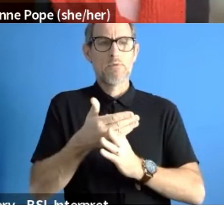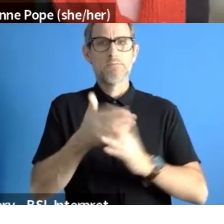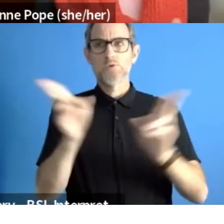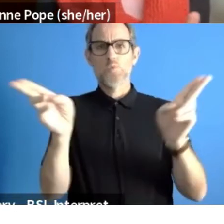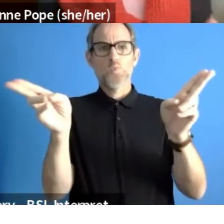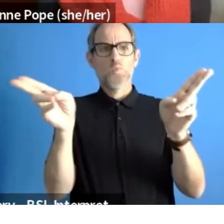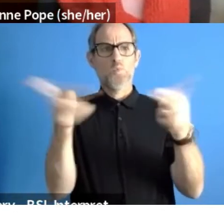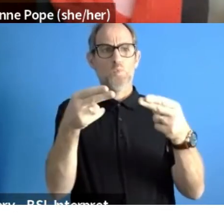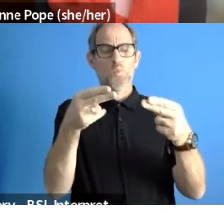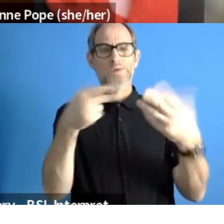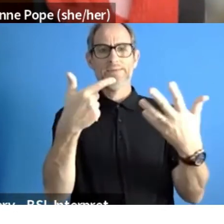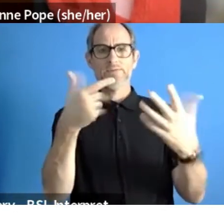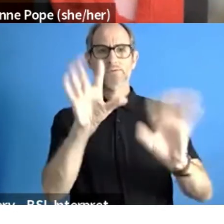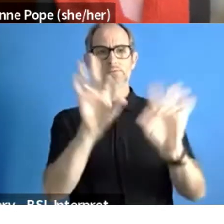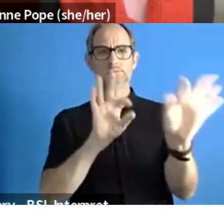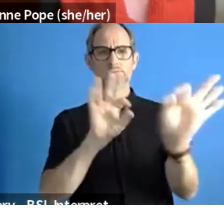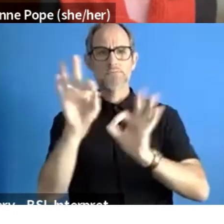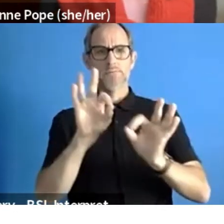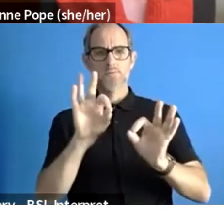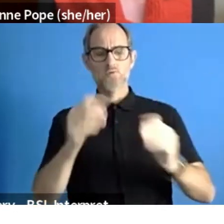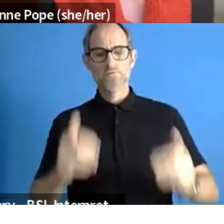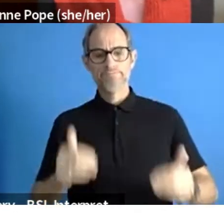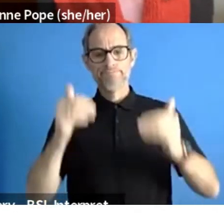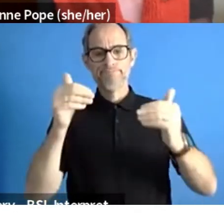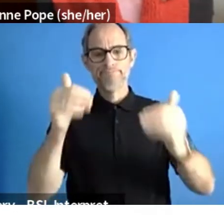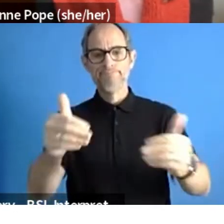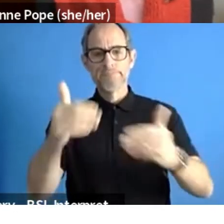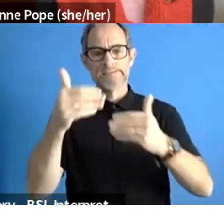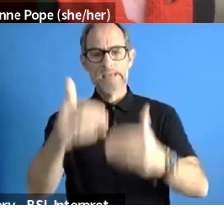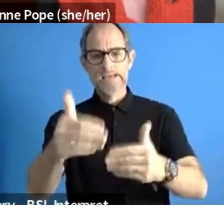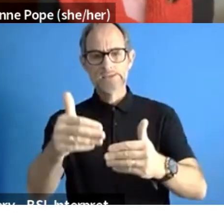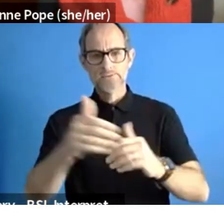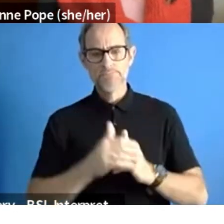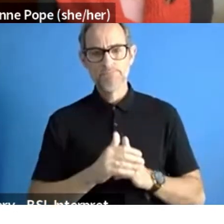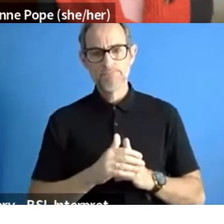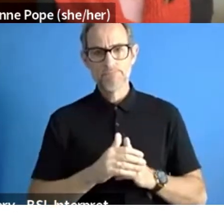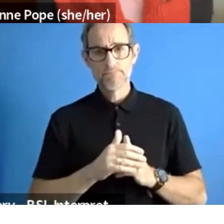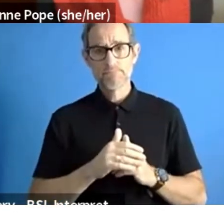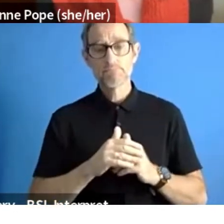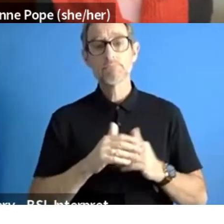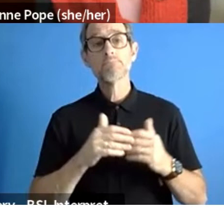selected to move into the second stage. The remaining candidates were